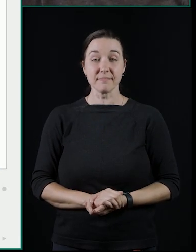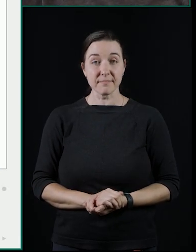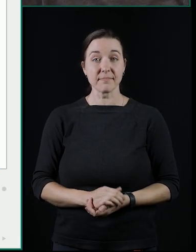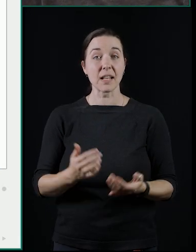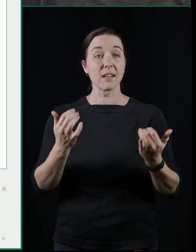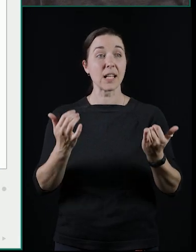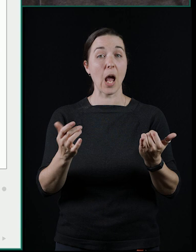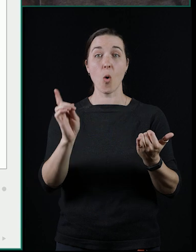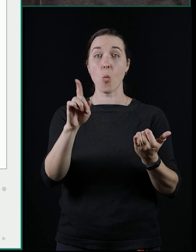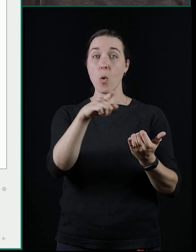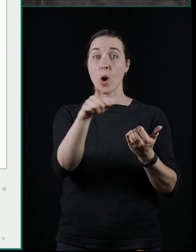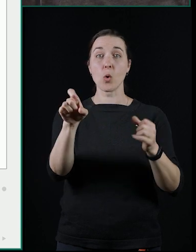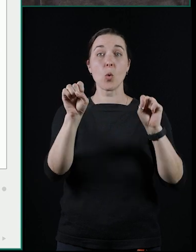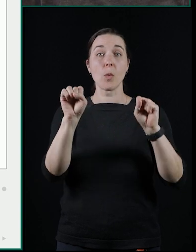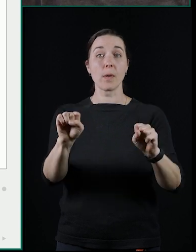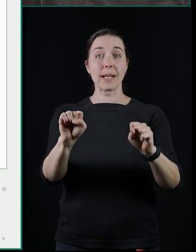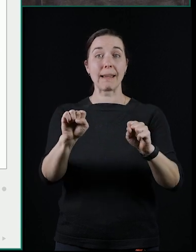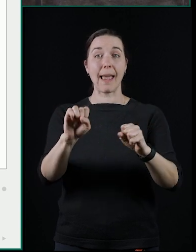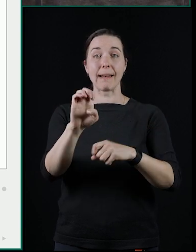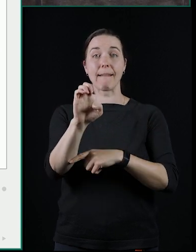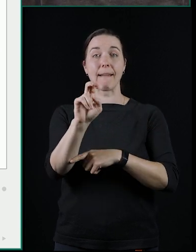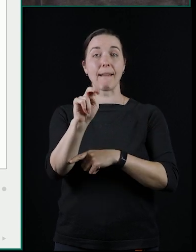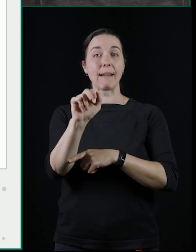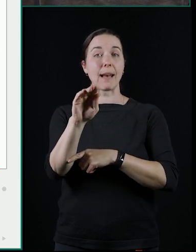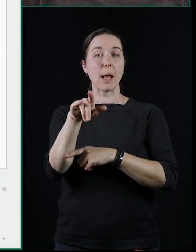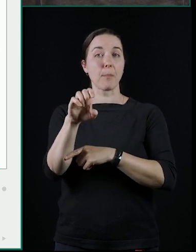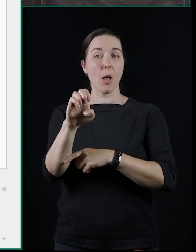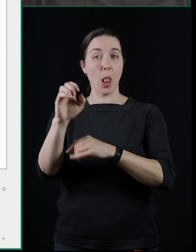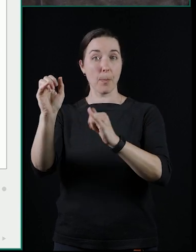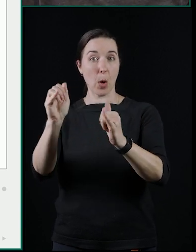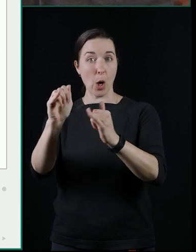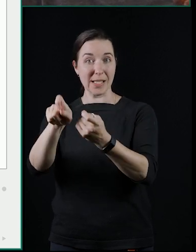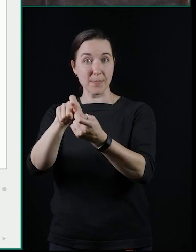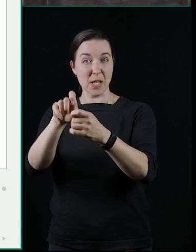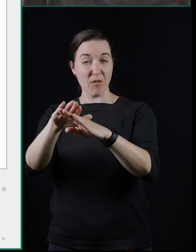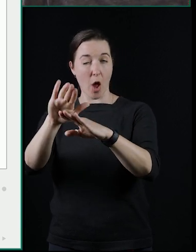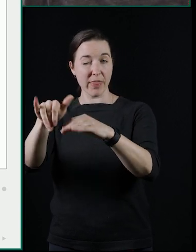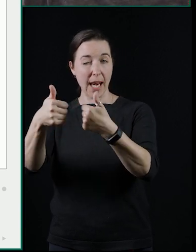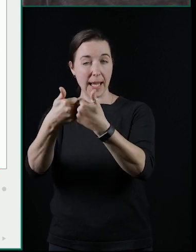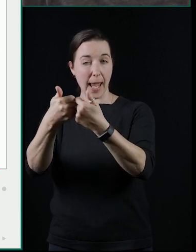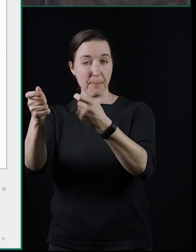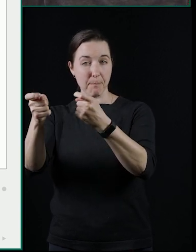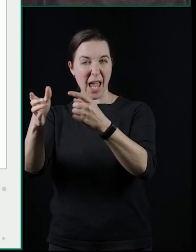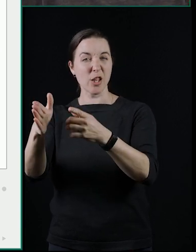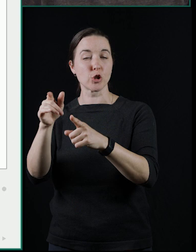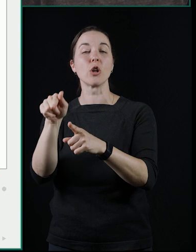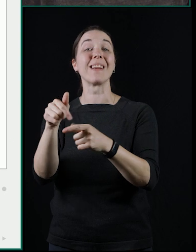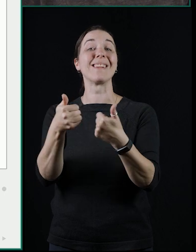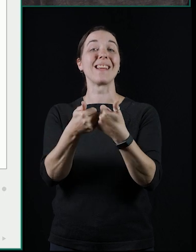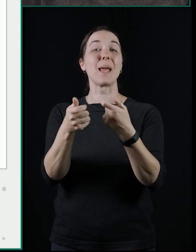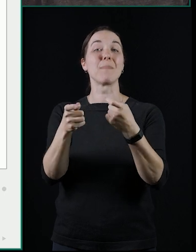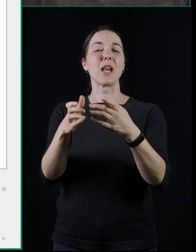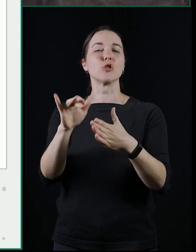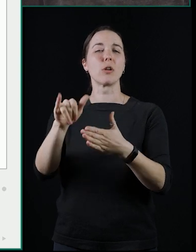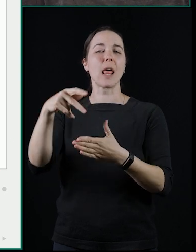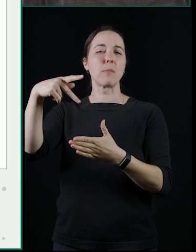Now, where can you enable Party specifically on the Game Manager? So Game Manager is PlayFab's user interface